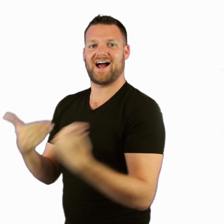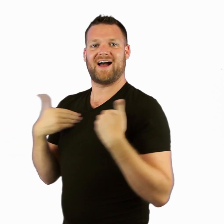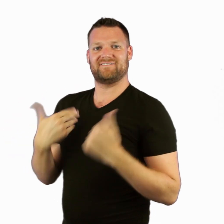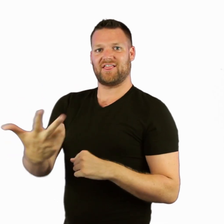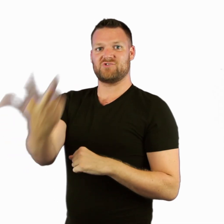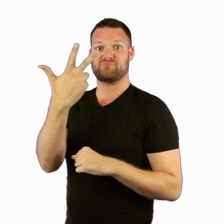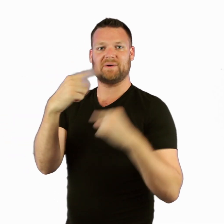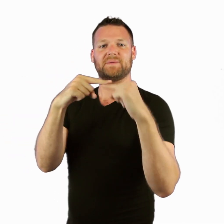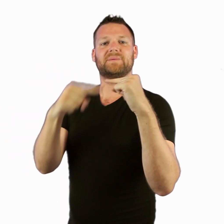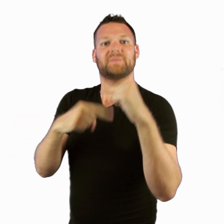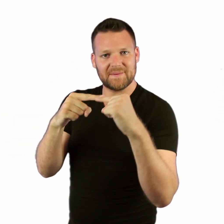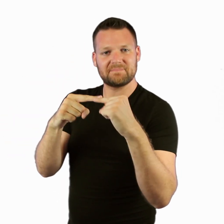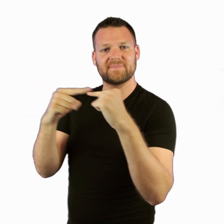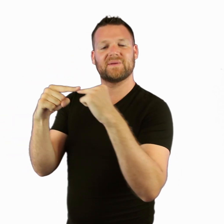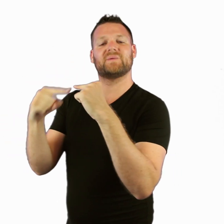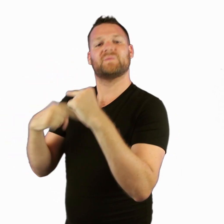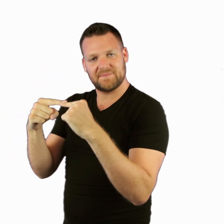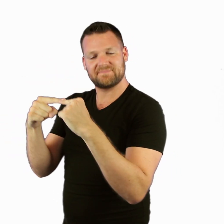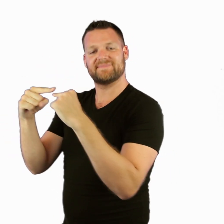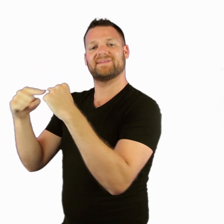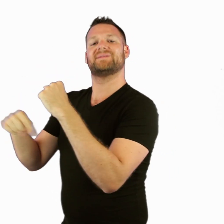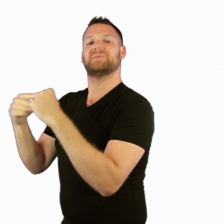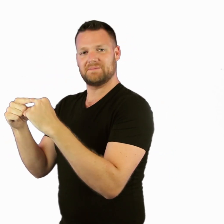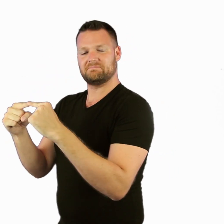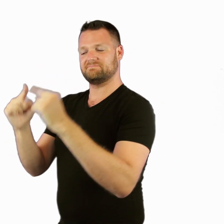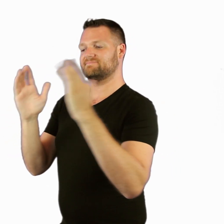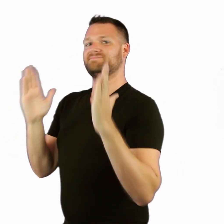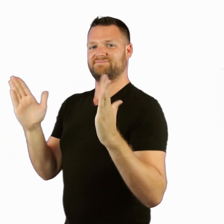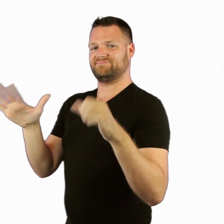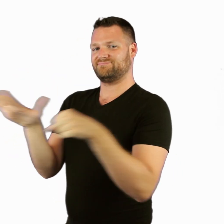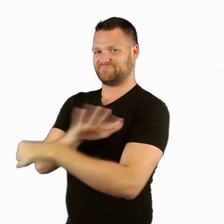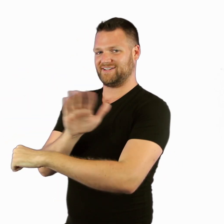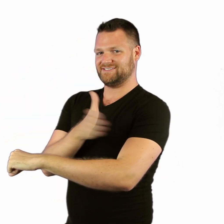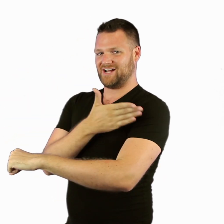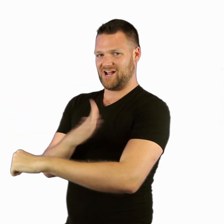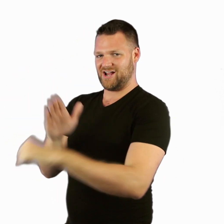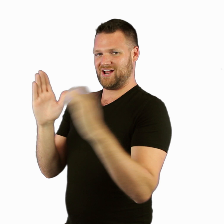Each Hands Land song is designed to be played three times in a row.